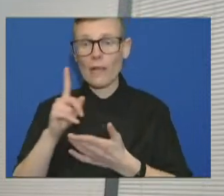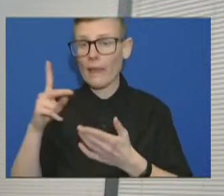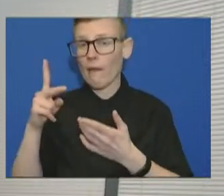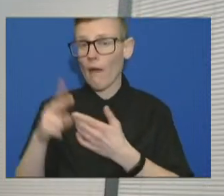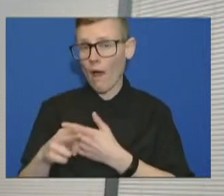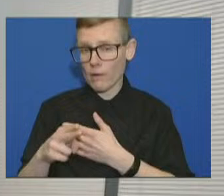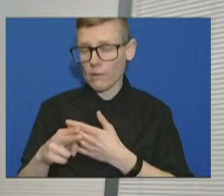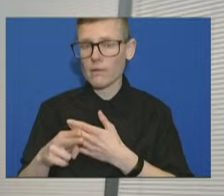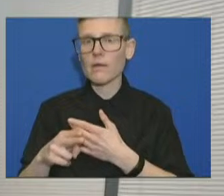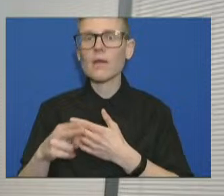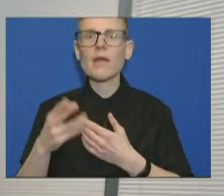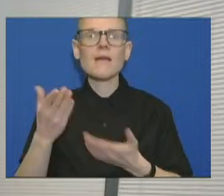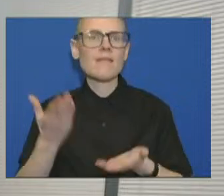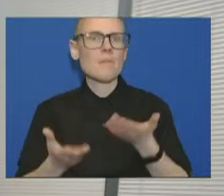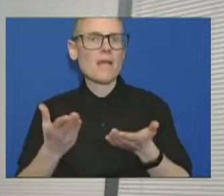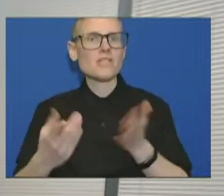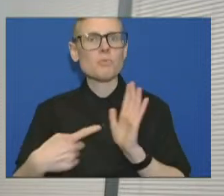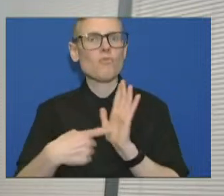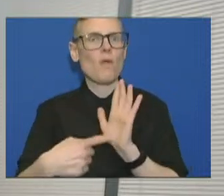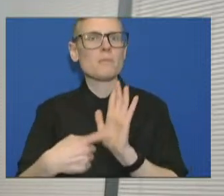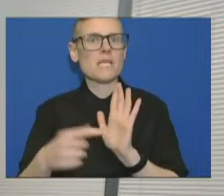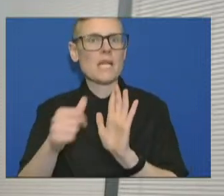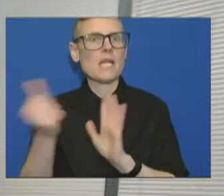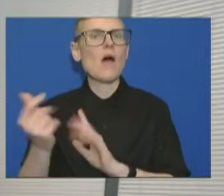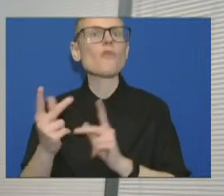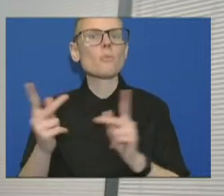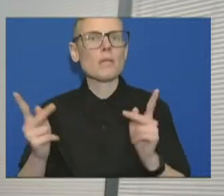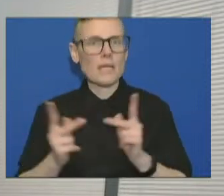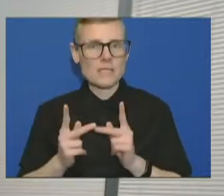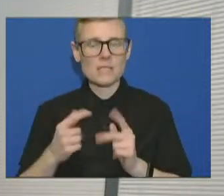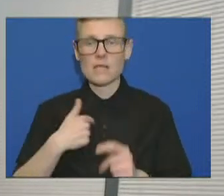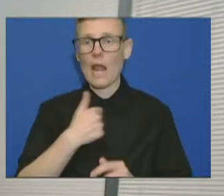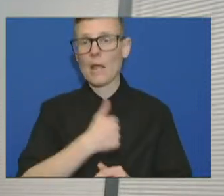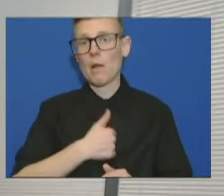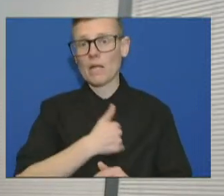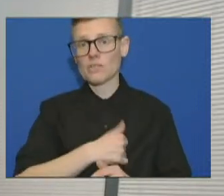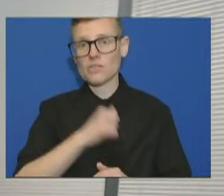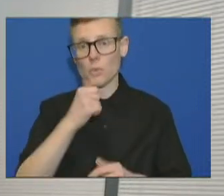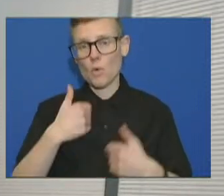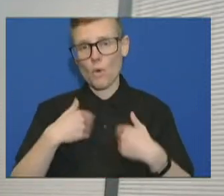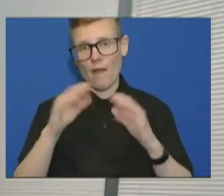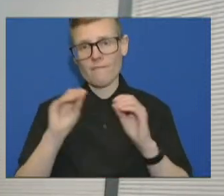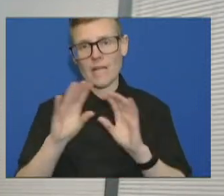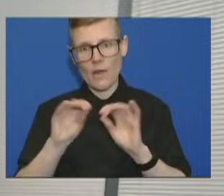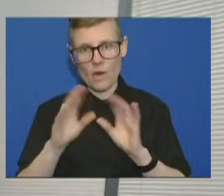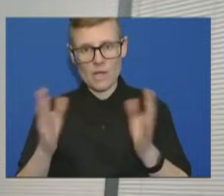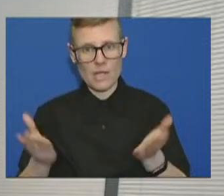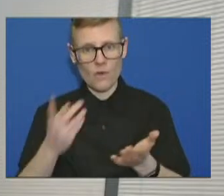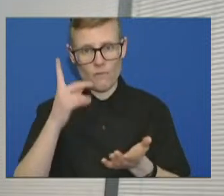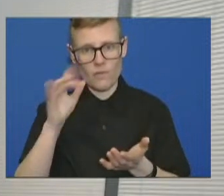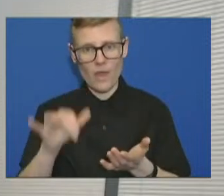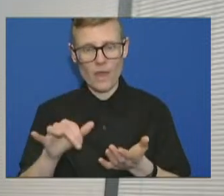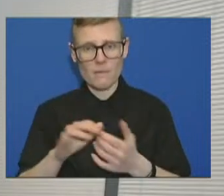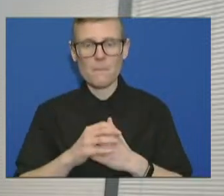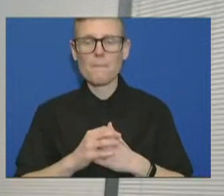of our student facing pieces are in fact cut. They just may be